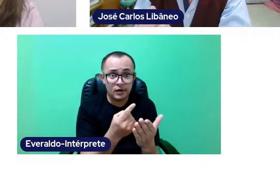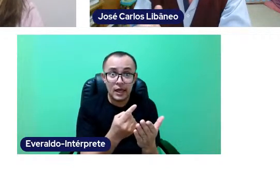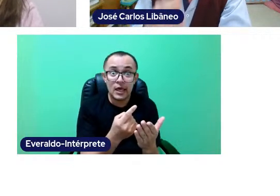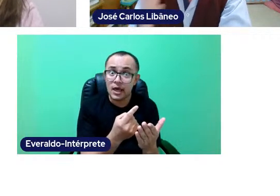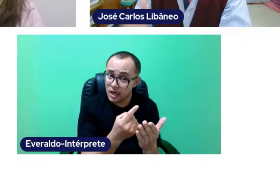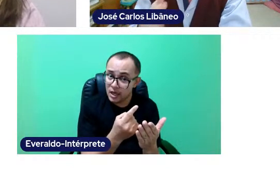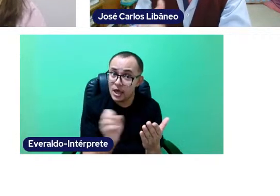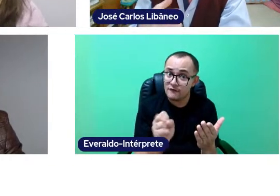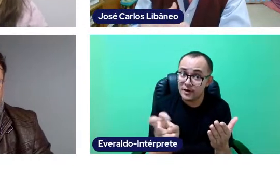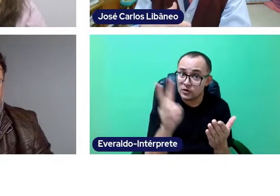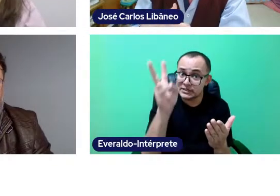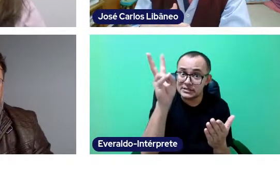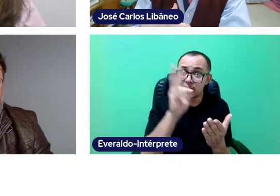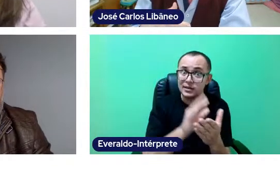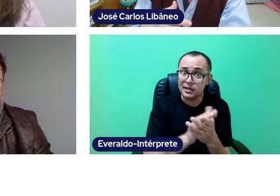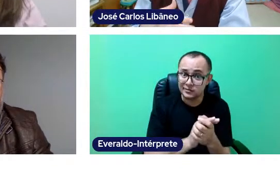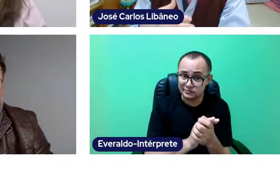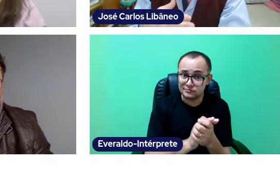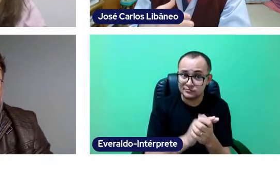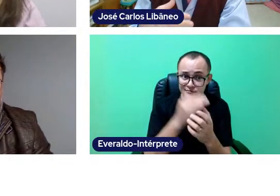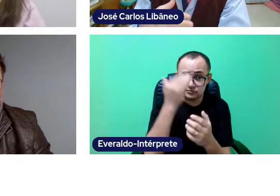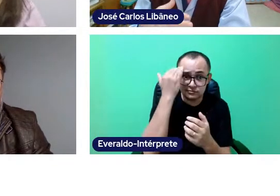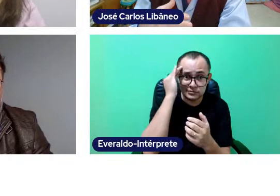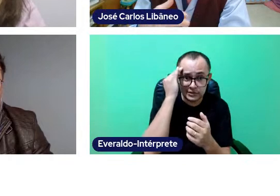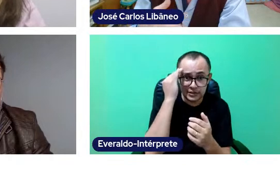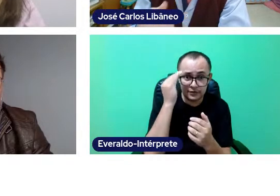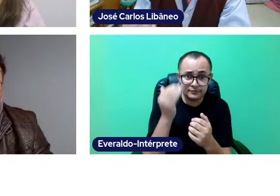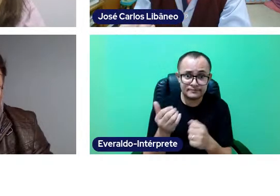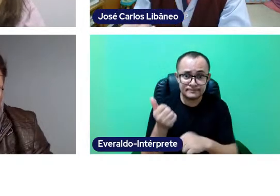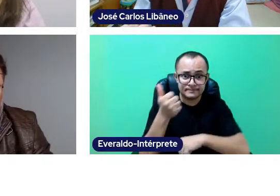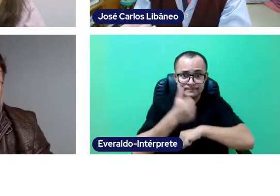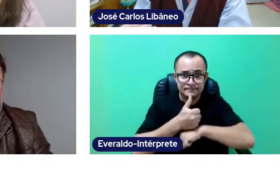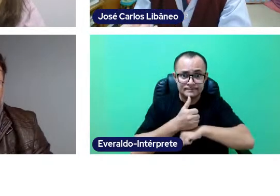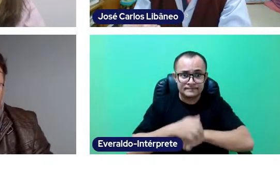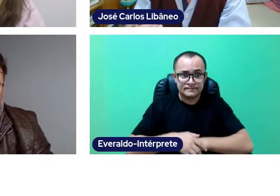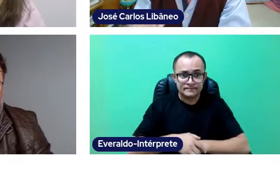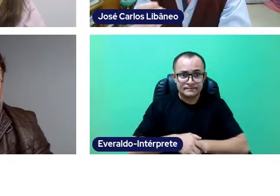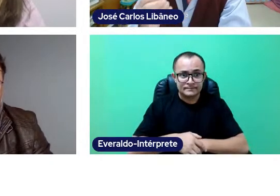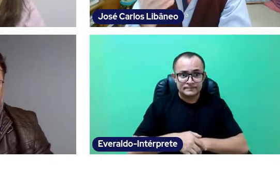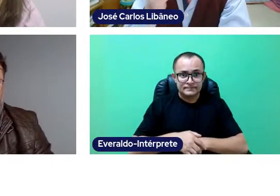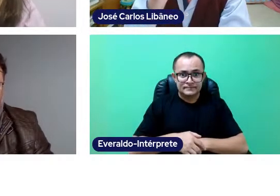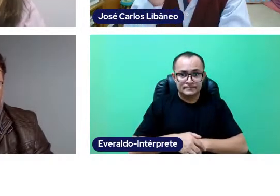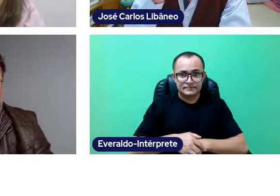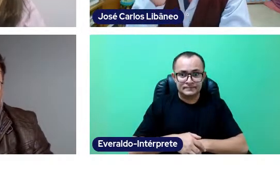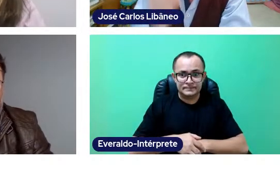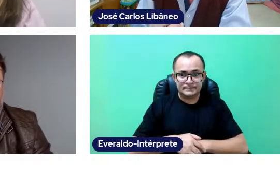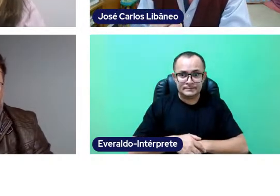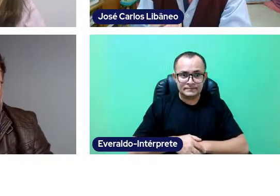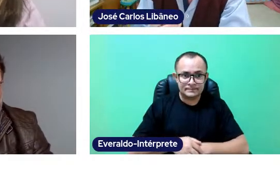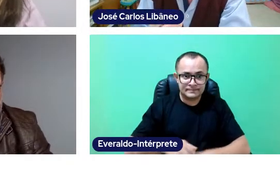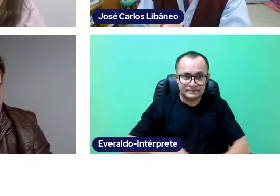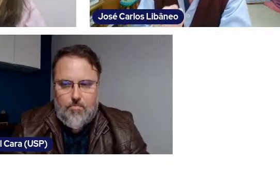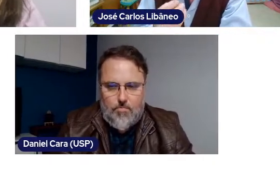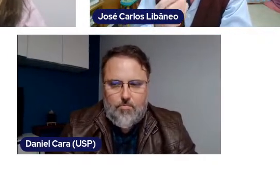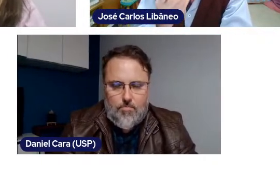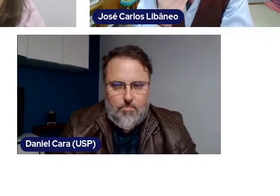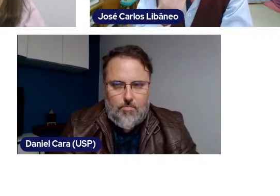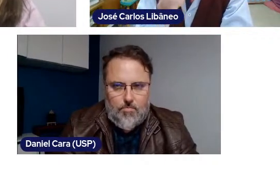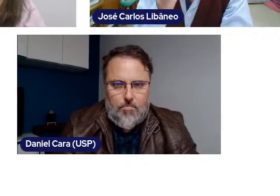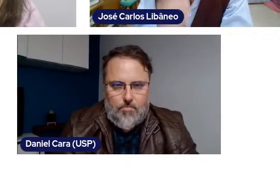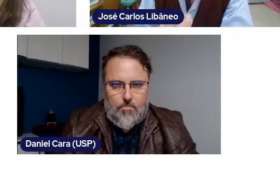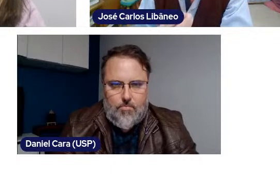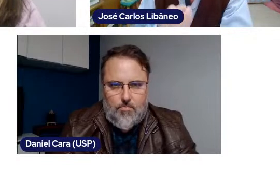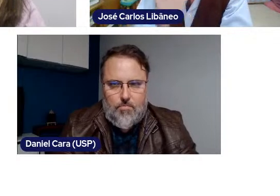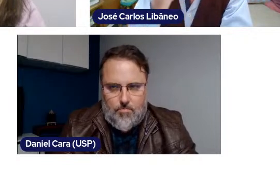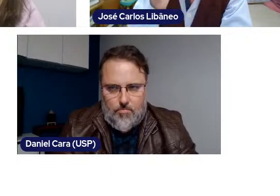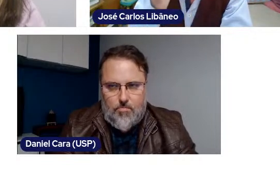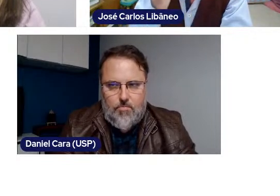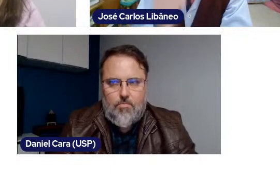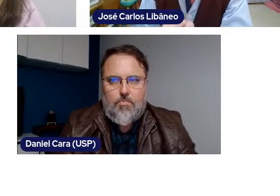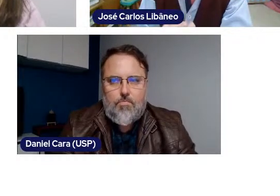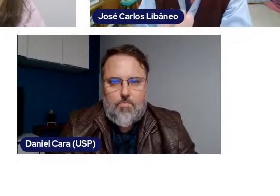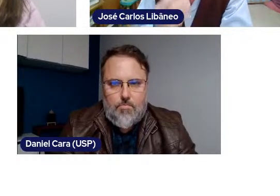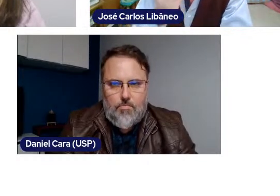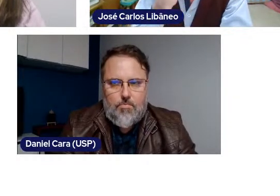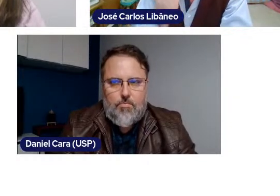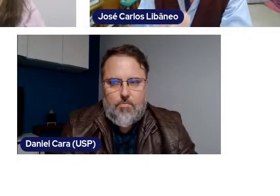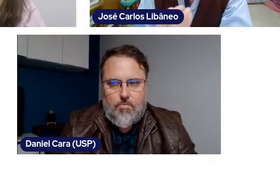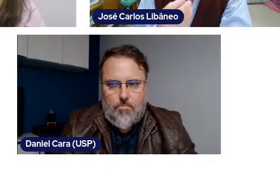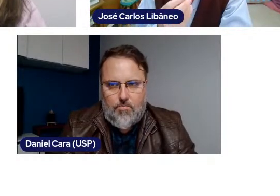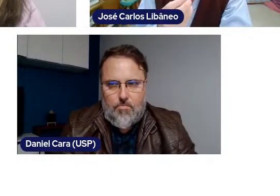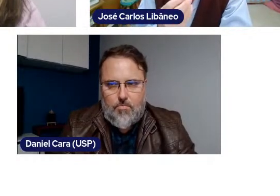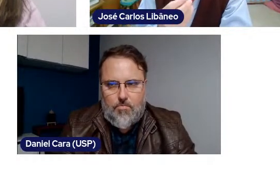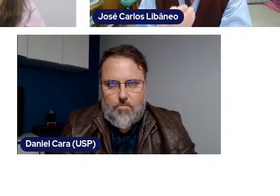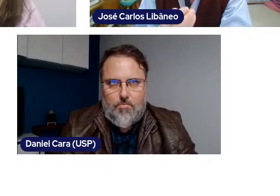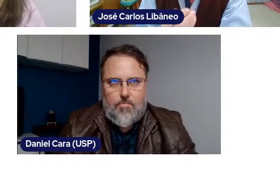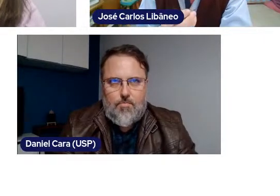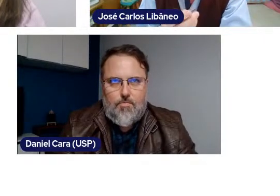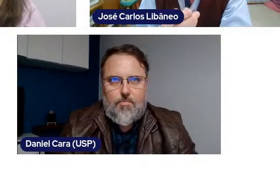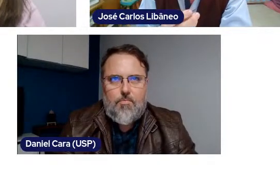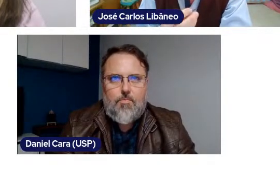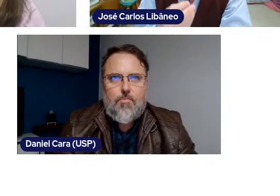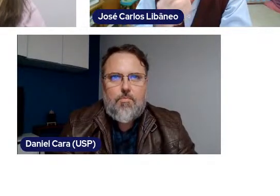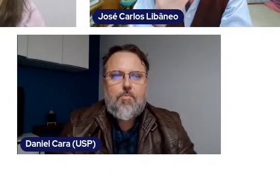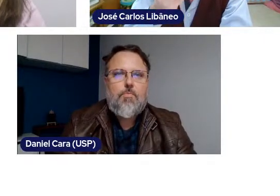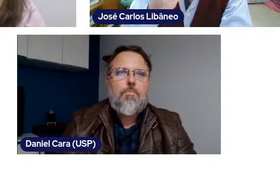So that is it, Louize. The school is a privileged space for the cultural and scientific formation of an individual